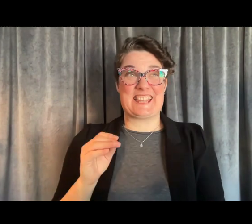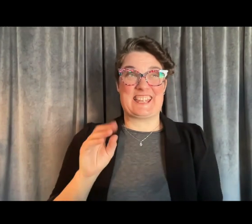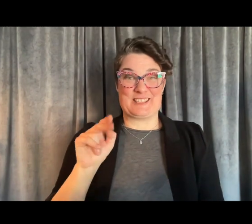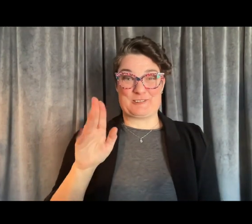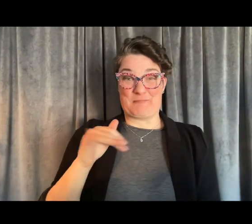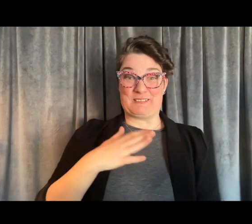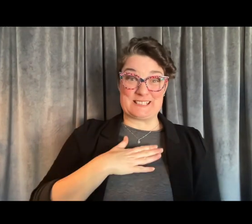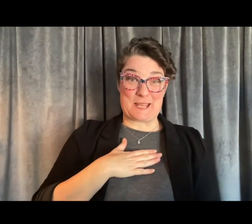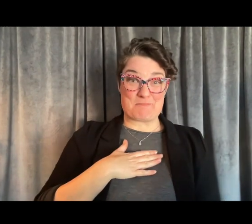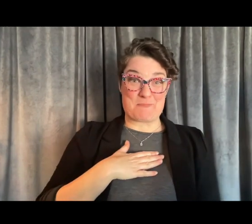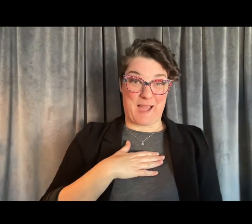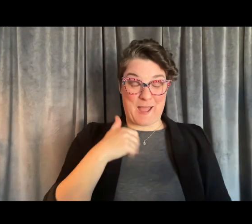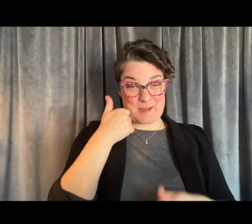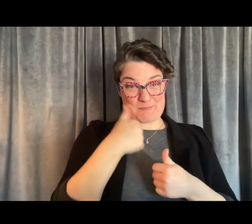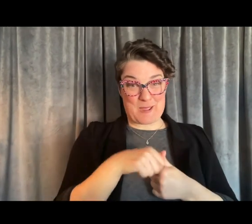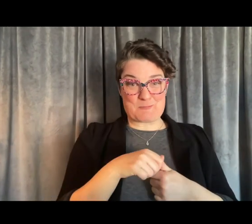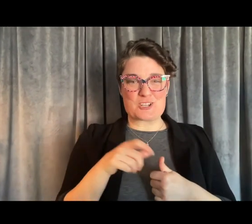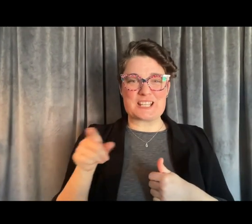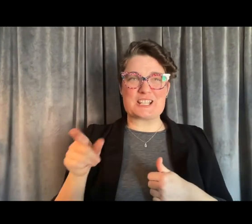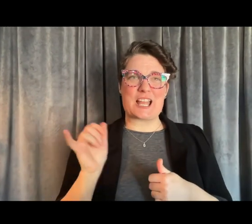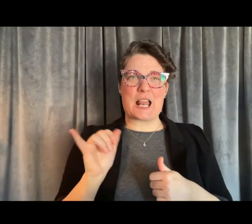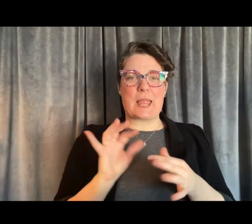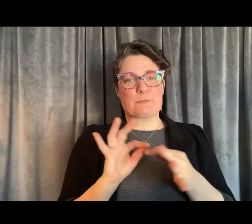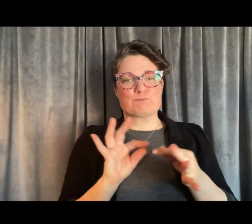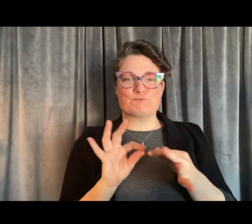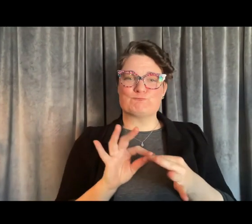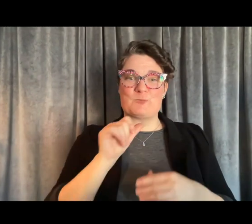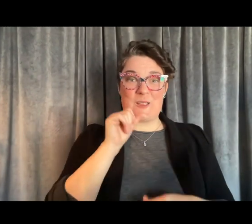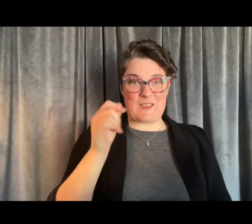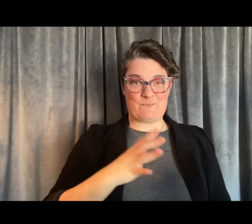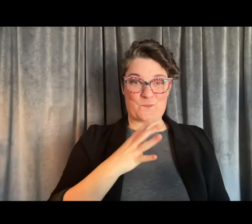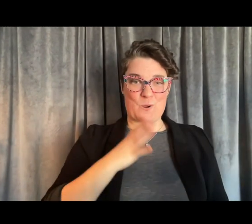. Nomy: And what my memory of it was, was her kind of making a little informal